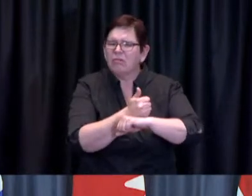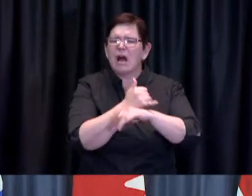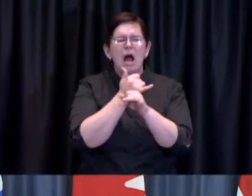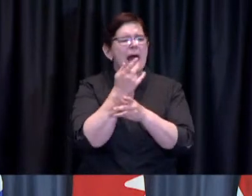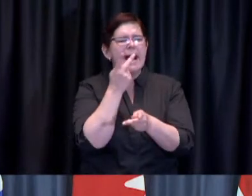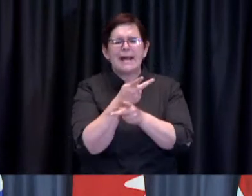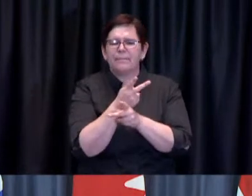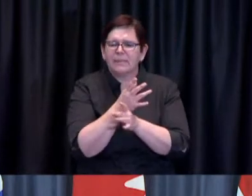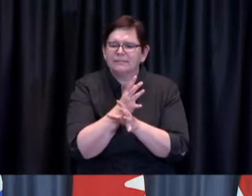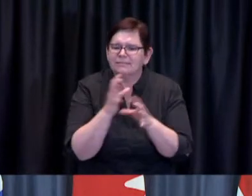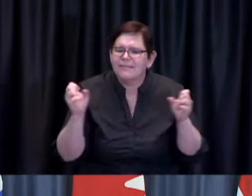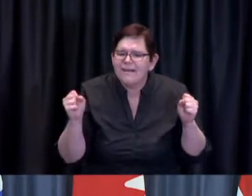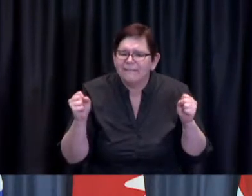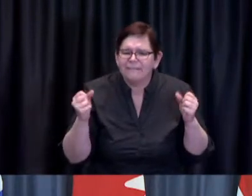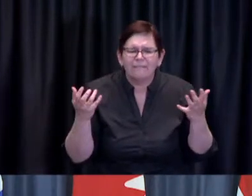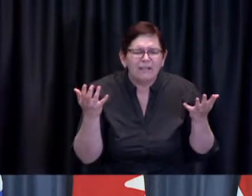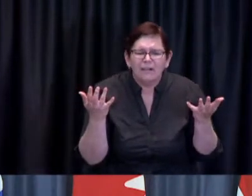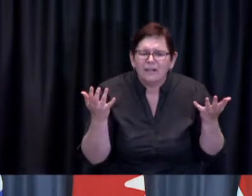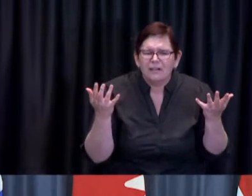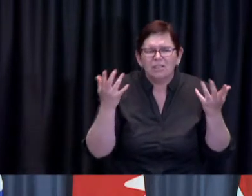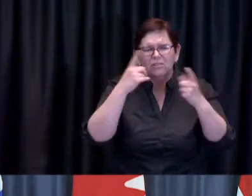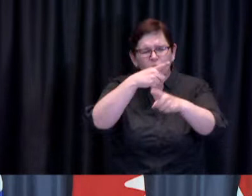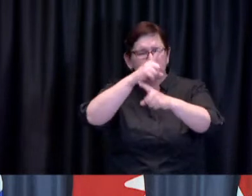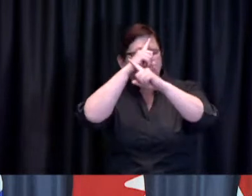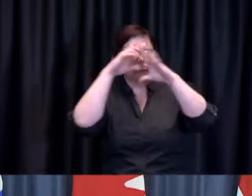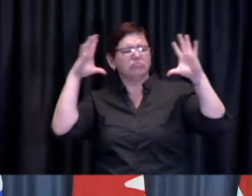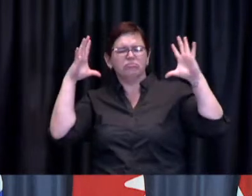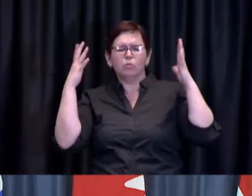are some of the ways that you think that could be done as safely as possible if it is to happen